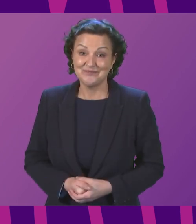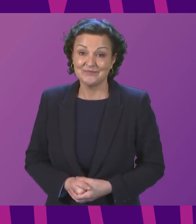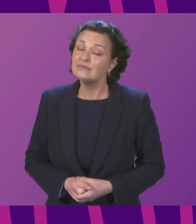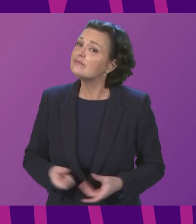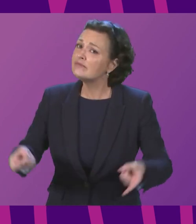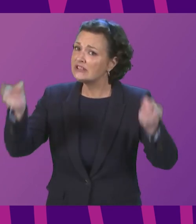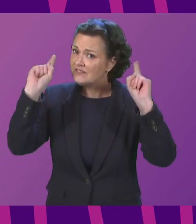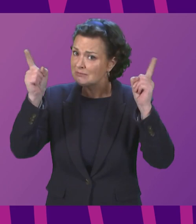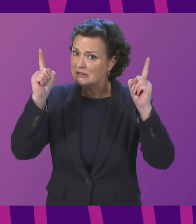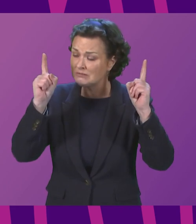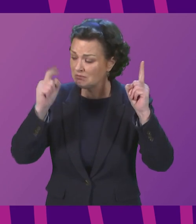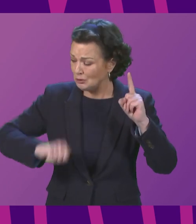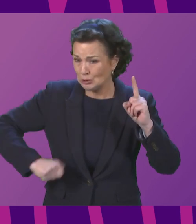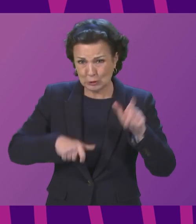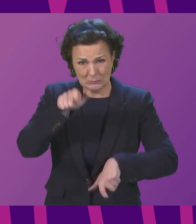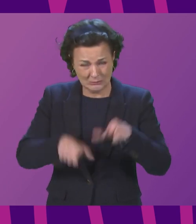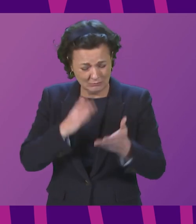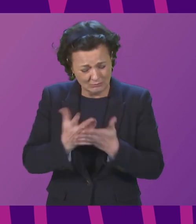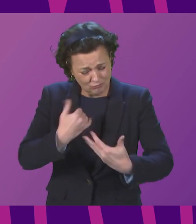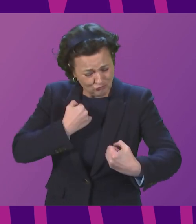The Scottish people are struggling under the restrictions that are in place, some of which